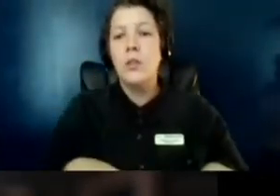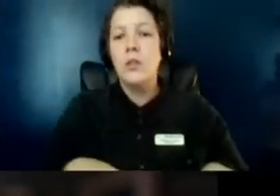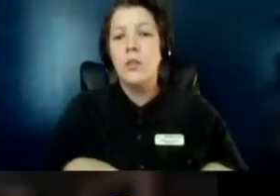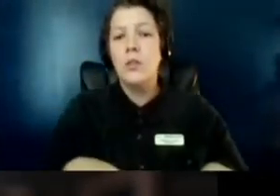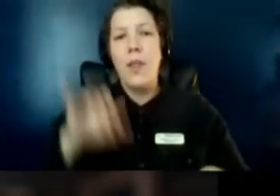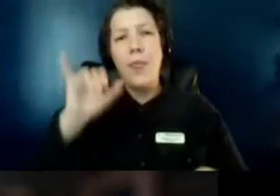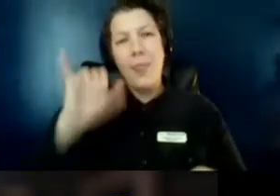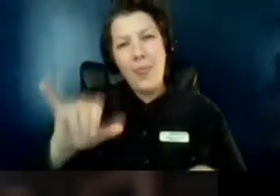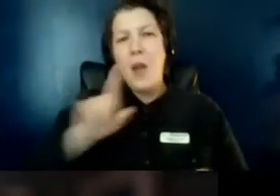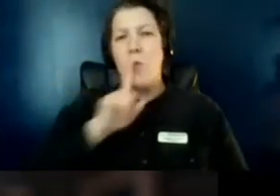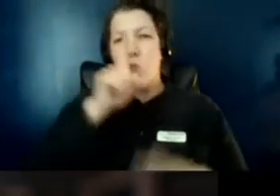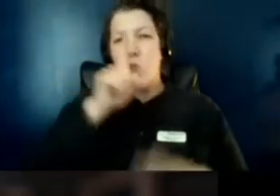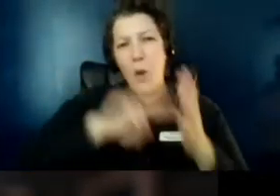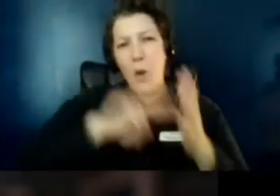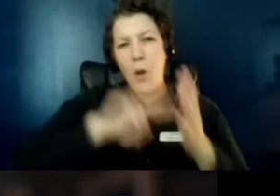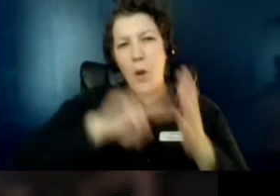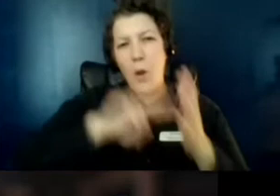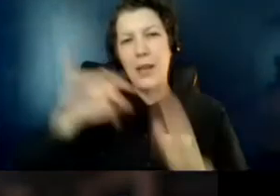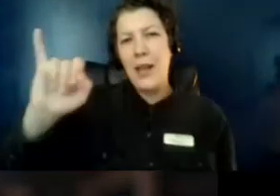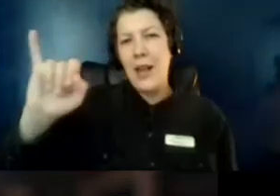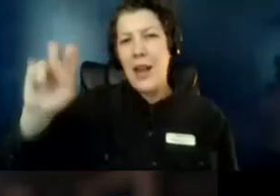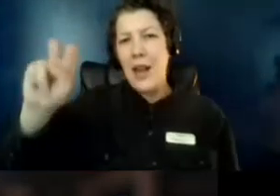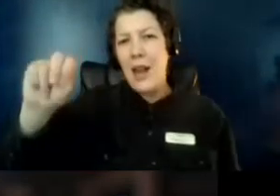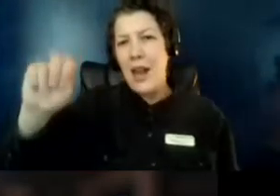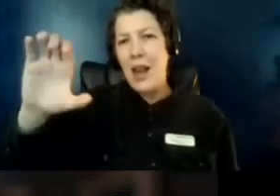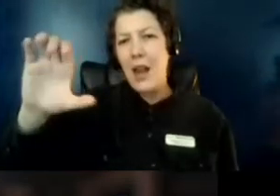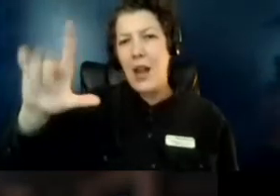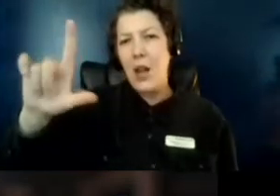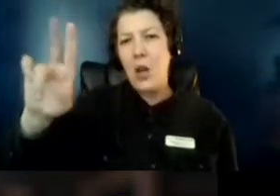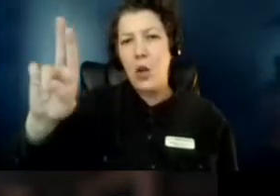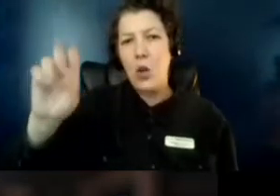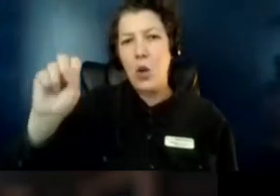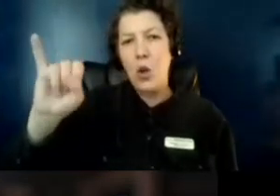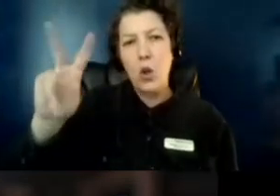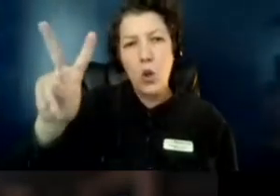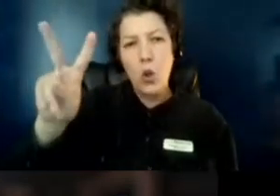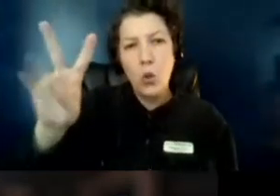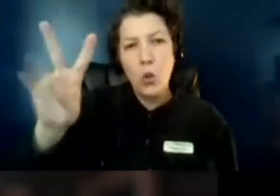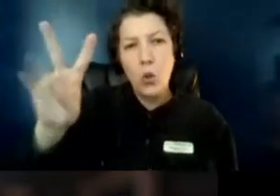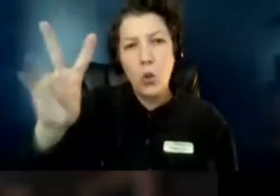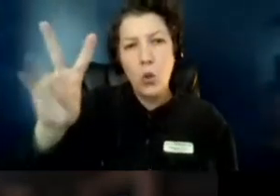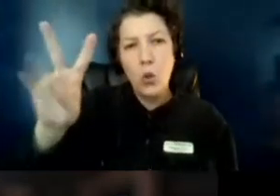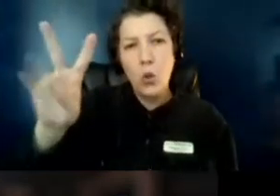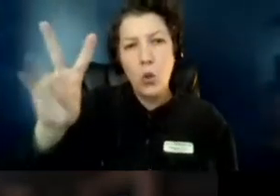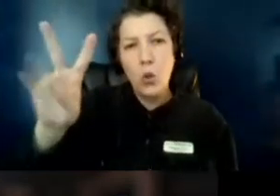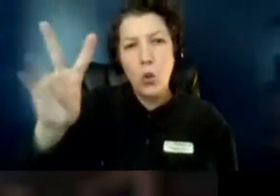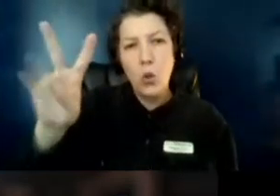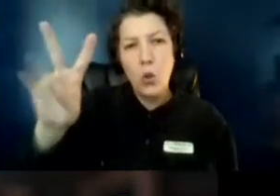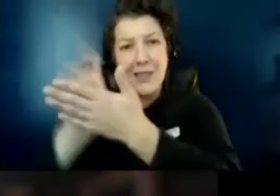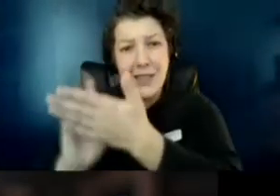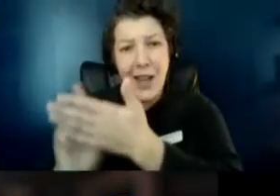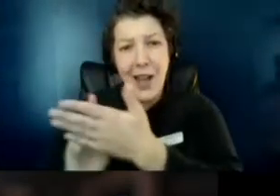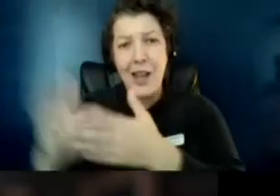for the universe of solutions. And be designing for everyone.